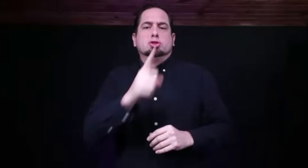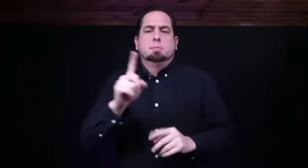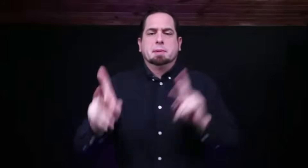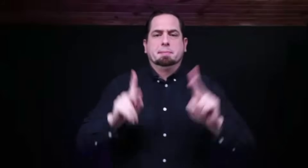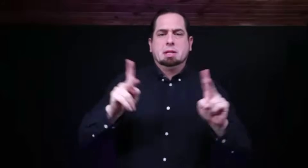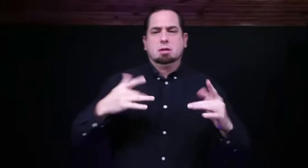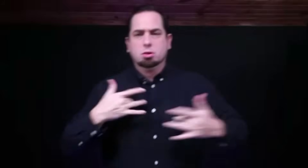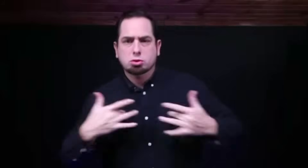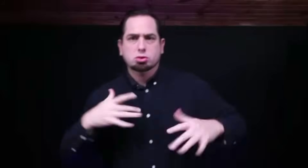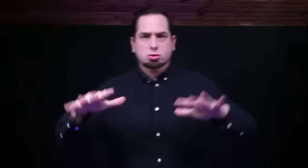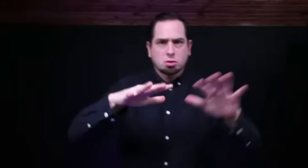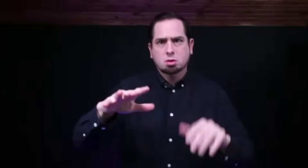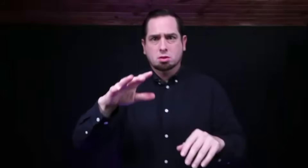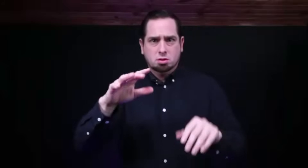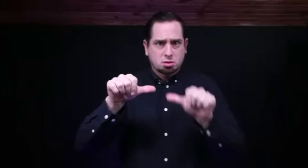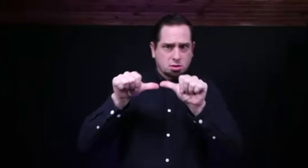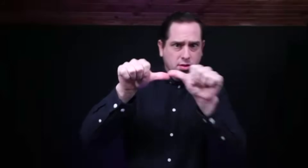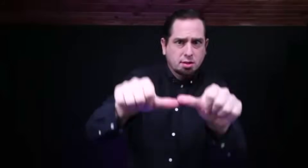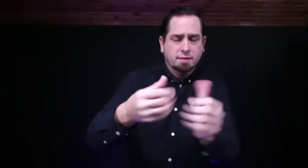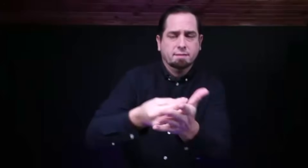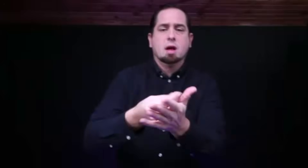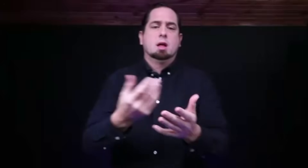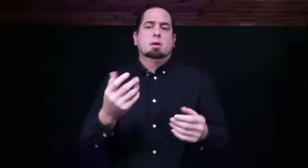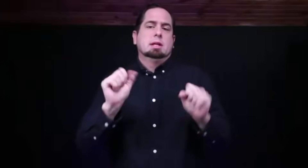I’m sure people are concerned about financial sustainability.